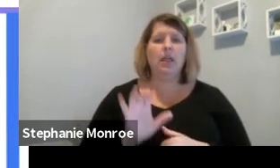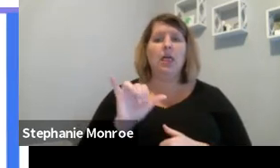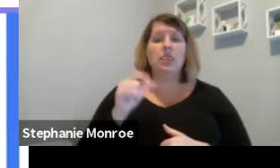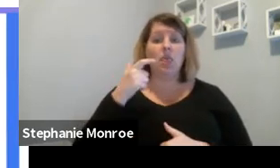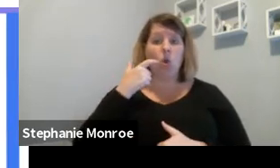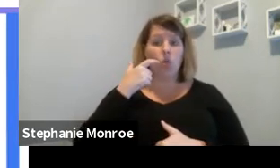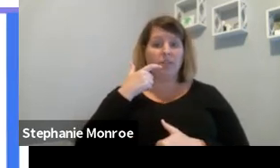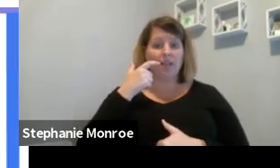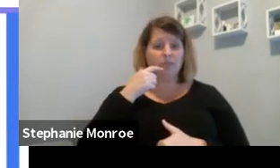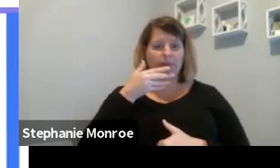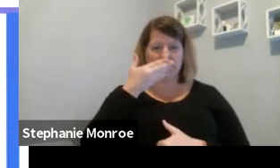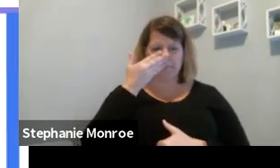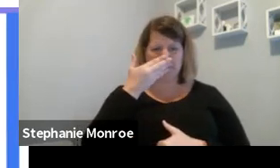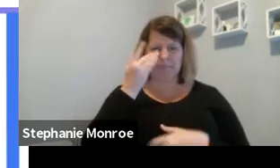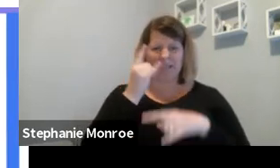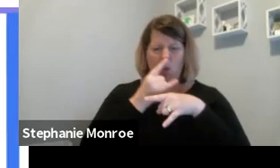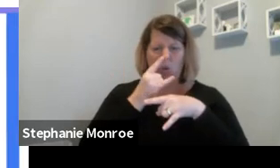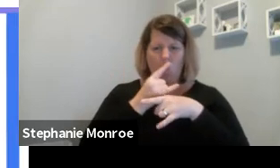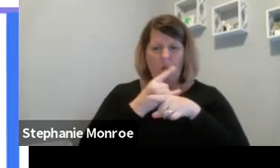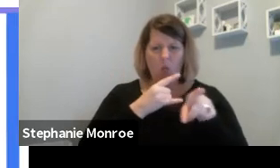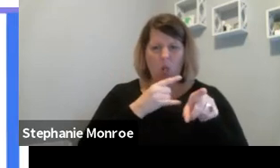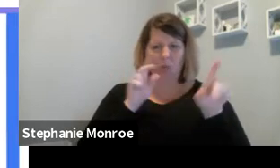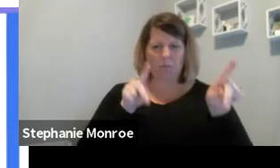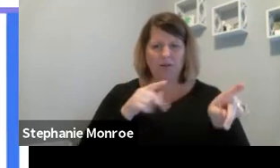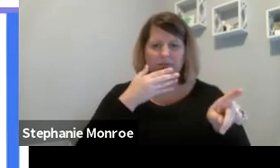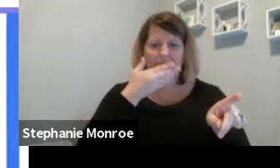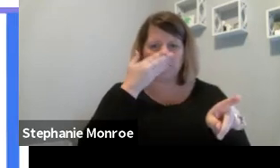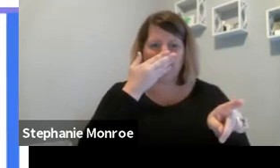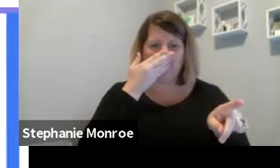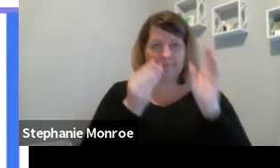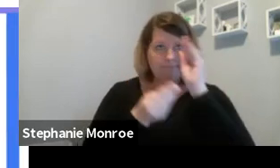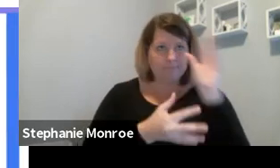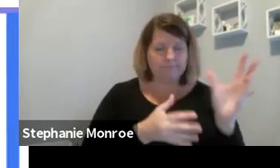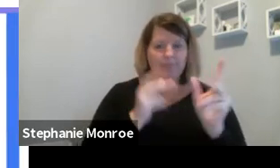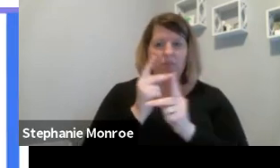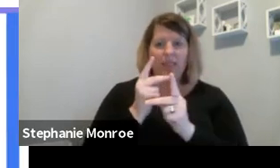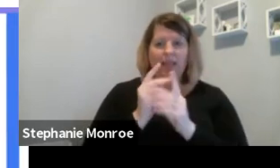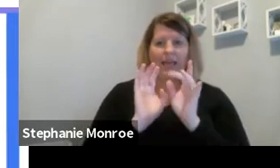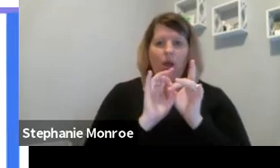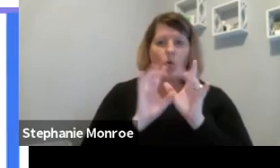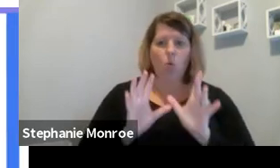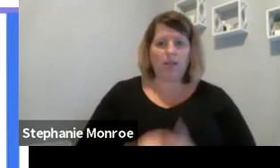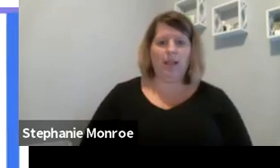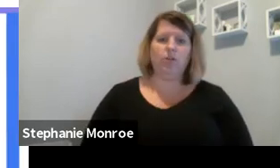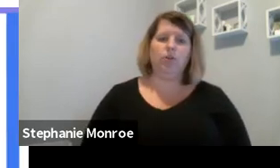The receptionist smells alcohol on the client's breath and informs the care coordinator.